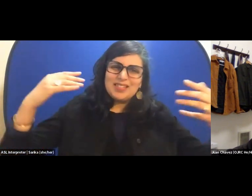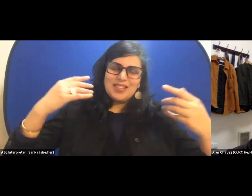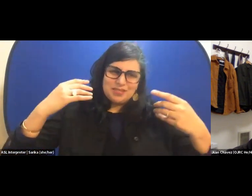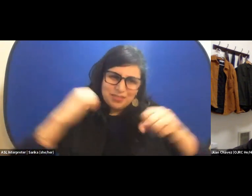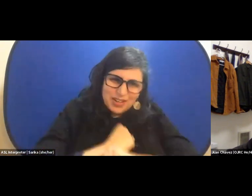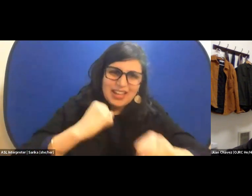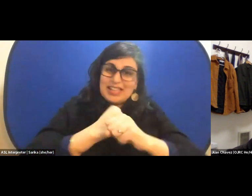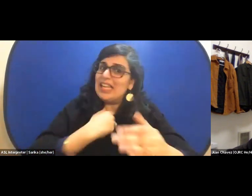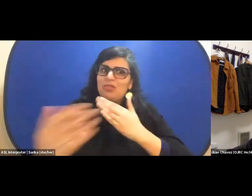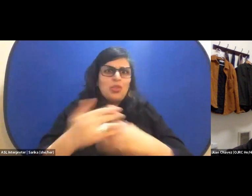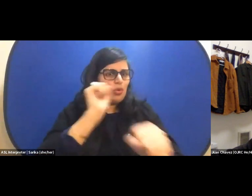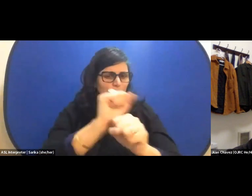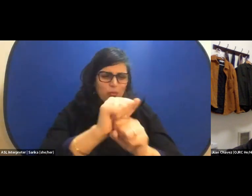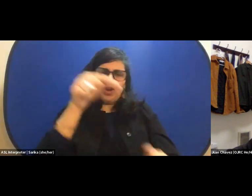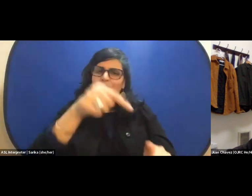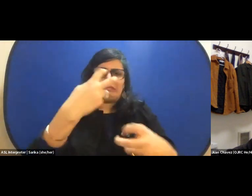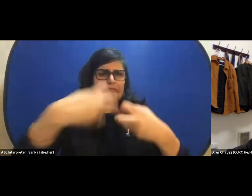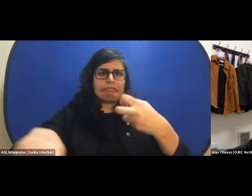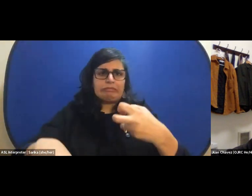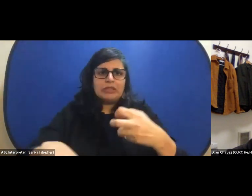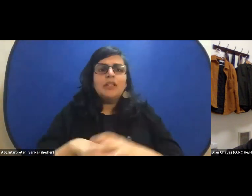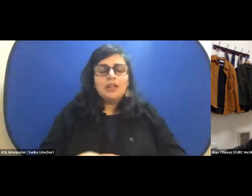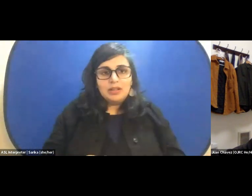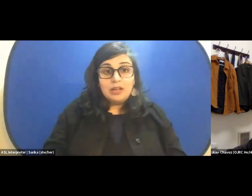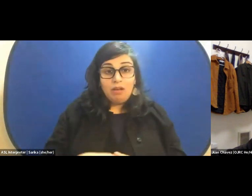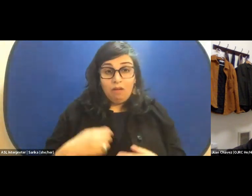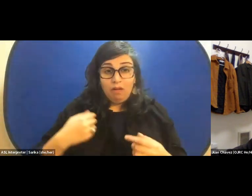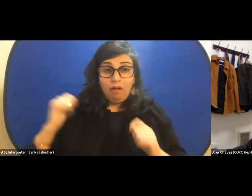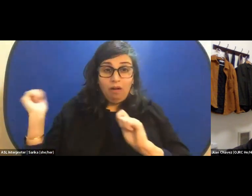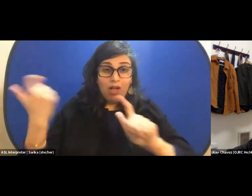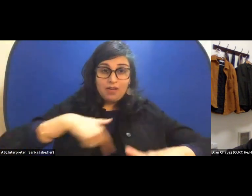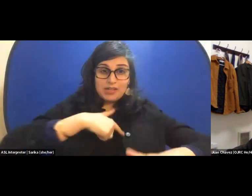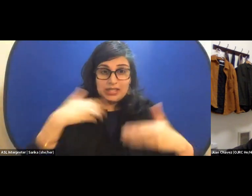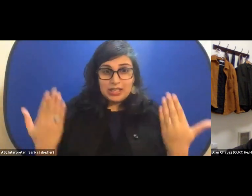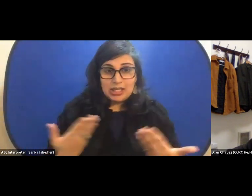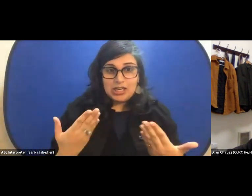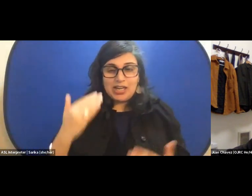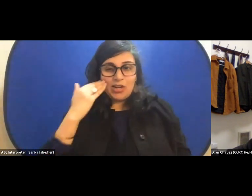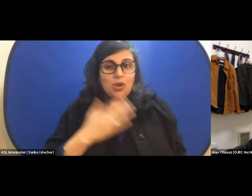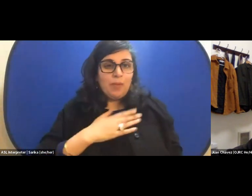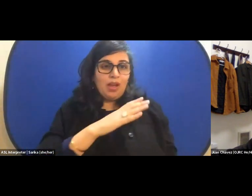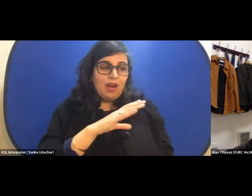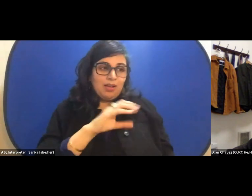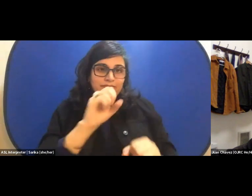and incredibly powerful to see that we are still willing to fight even though the work is very